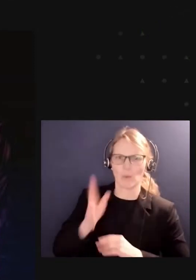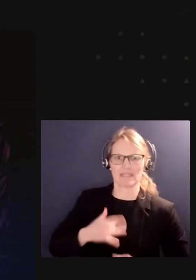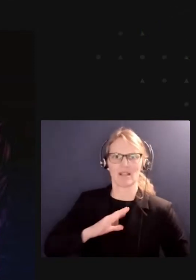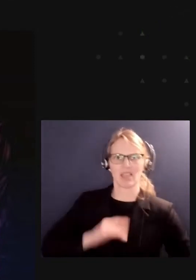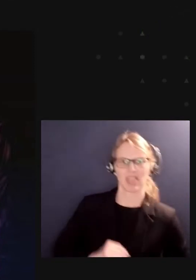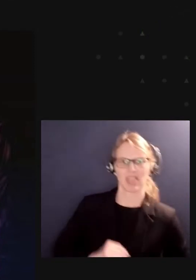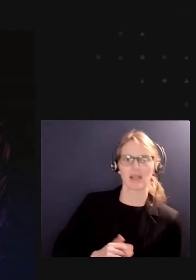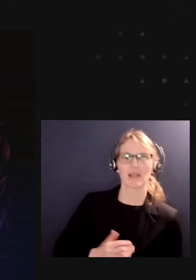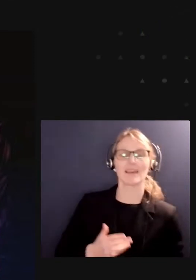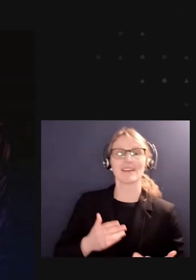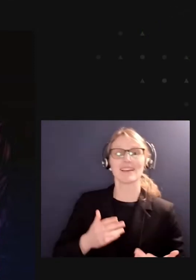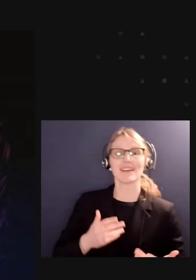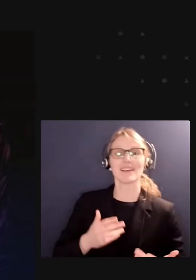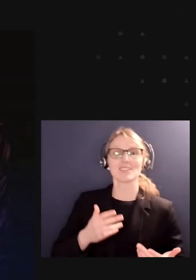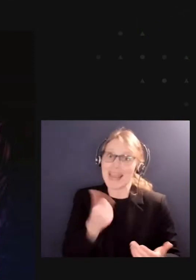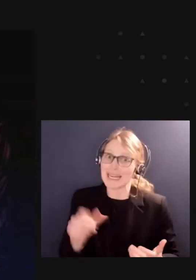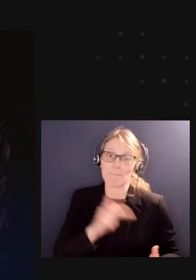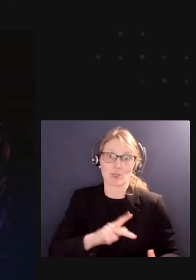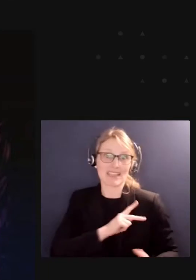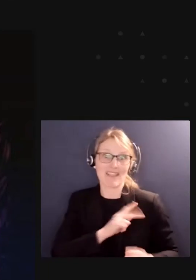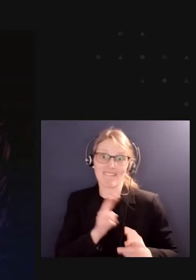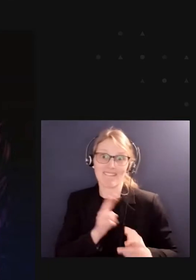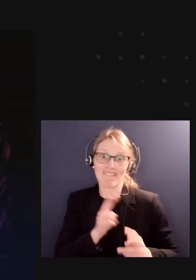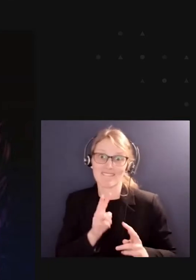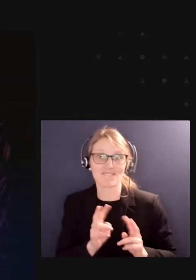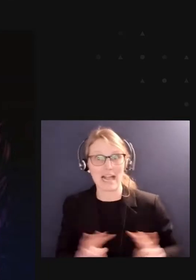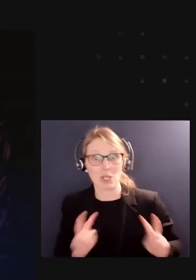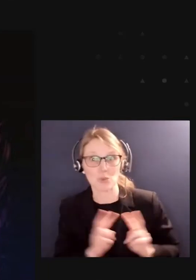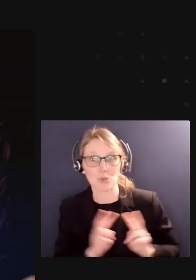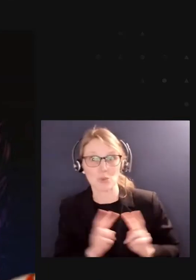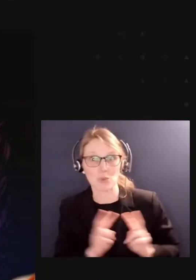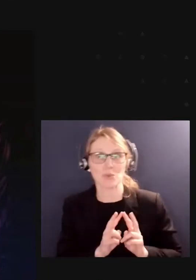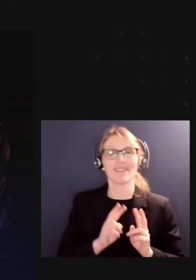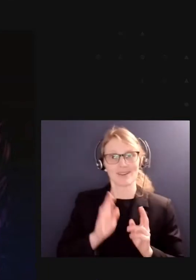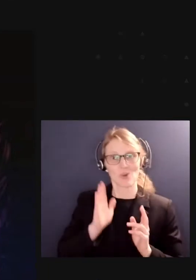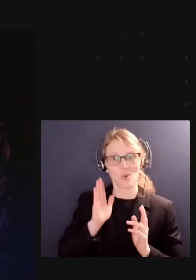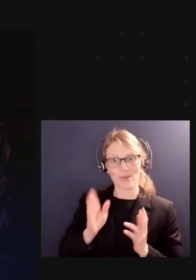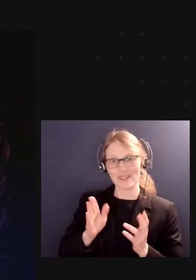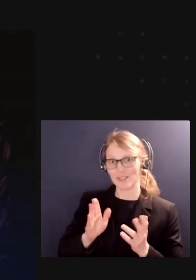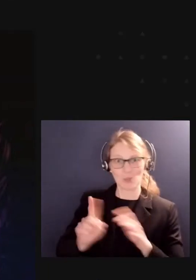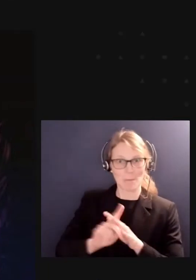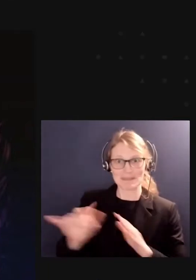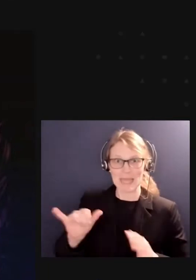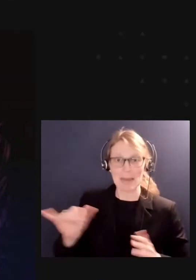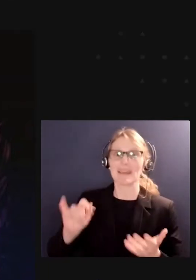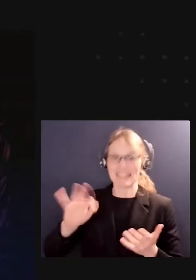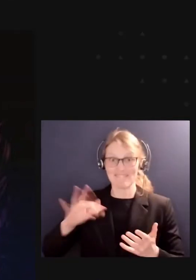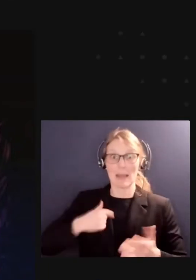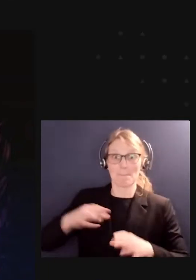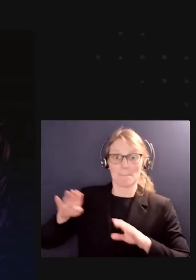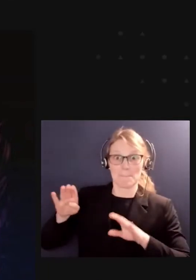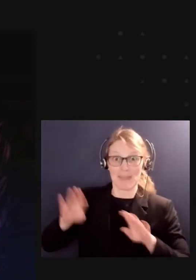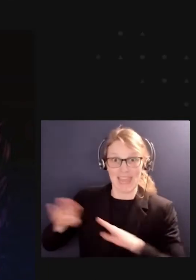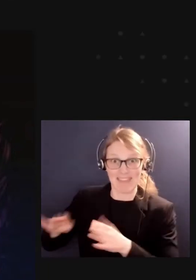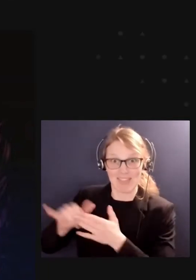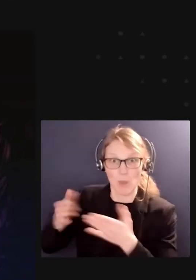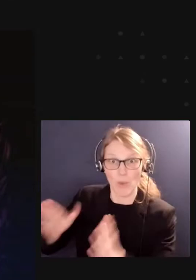If you behave that way in your personal interactions, you're going to see it come out in your products, and a lot of the time, that's what your gamers want too.